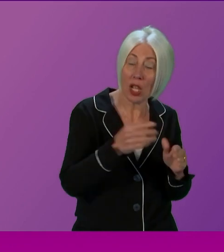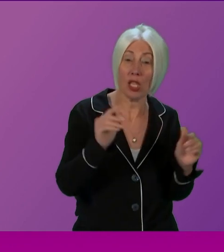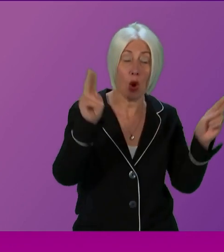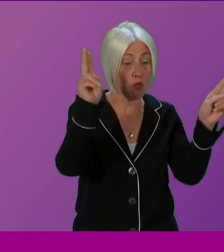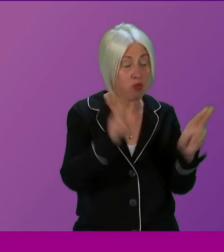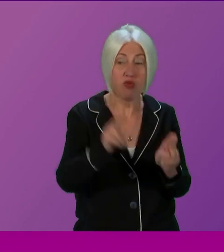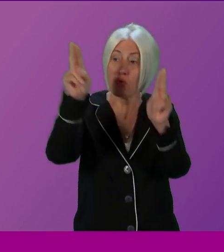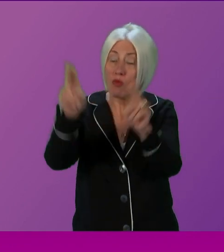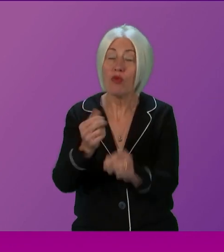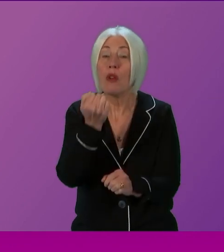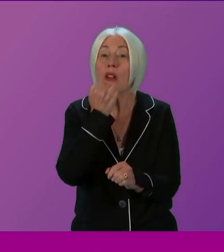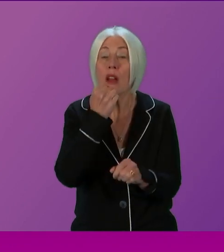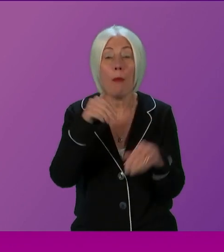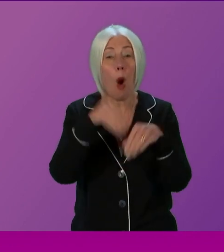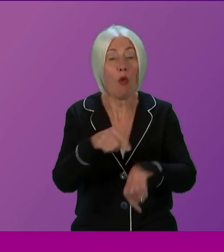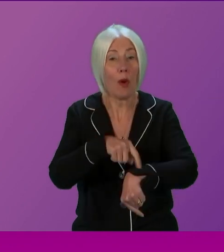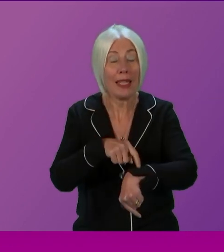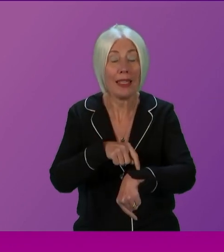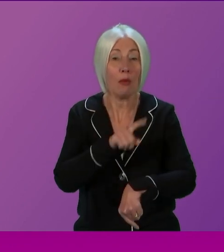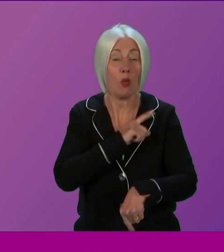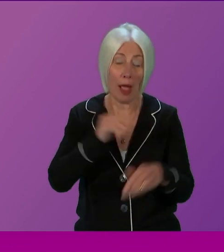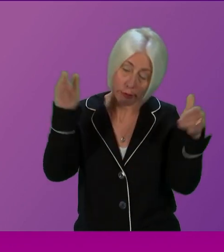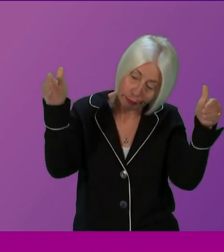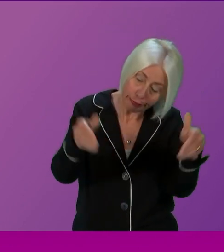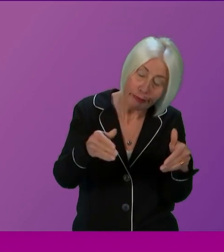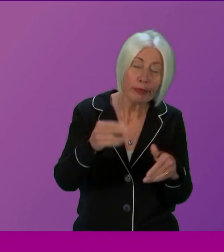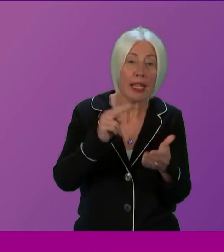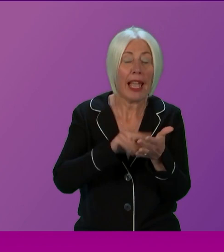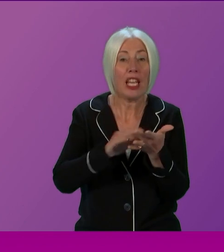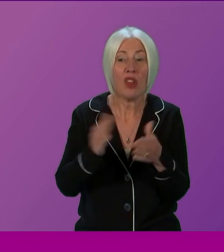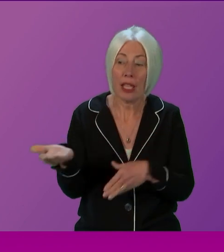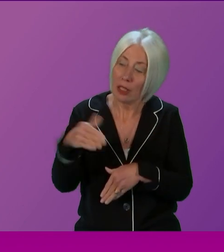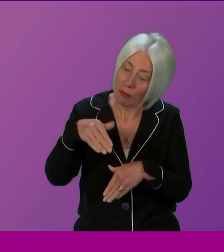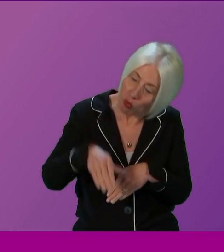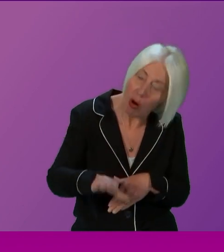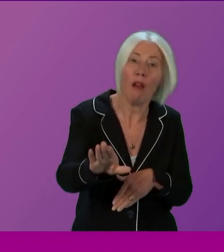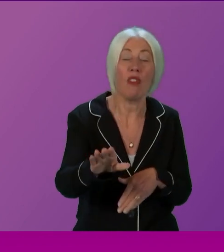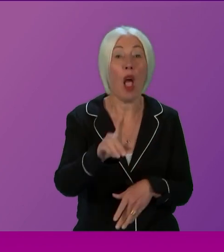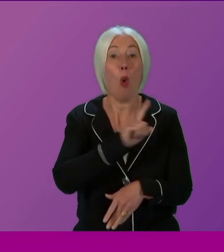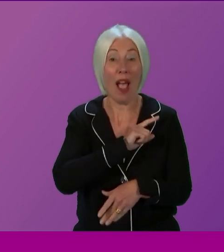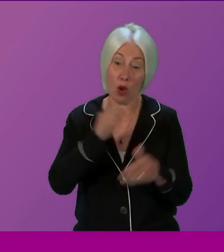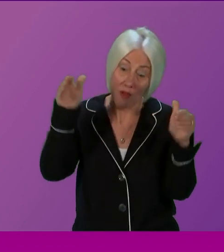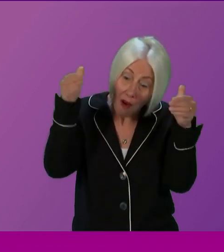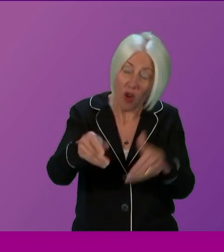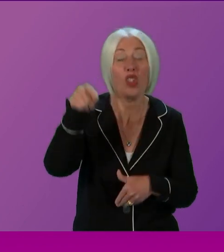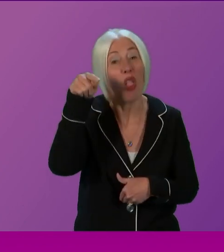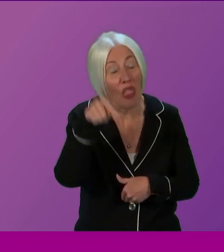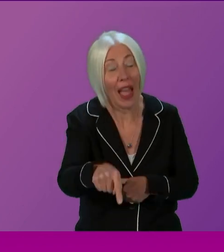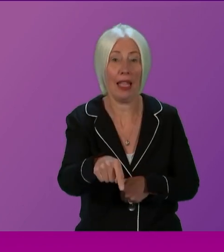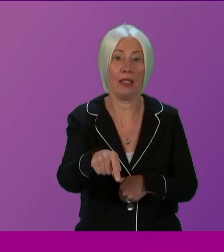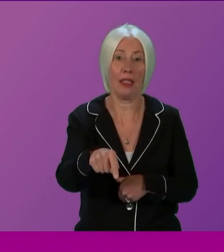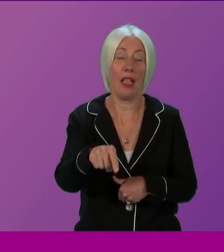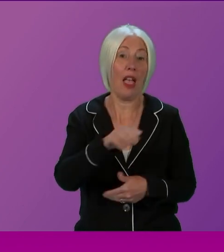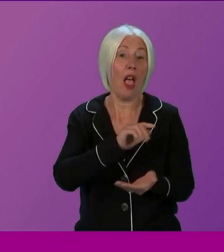because we are focusing on NHS recovery. It is because we are doing that that no NHS workers